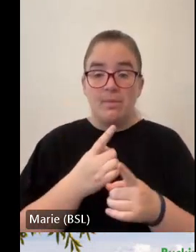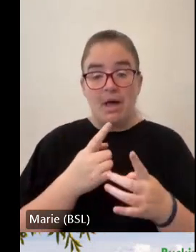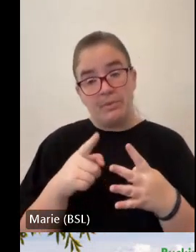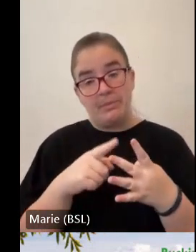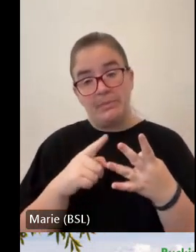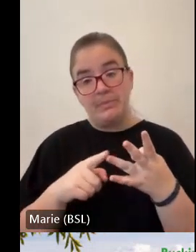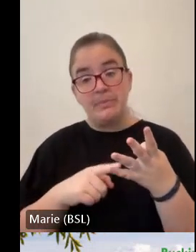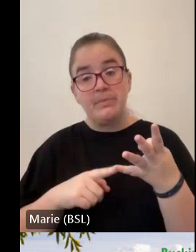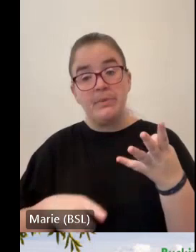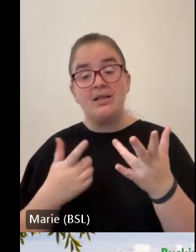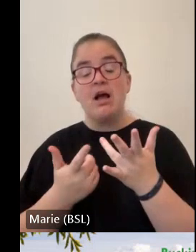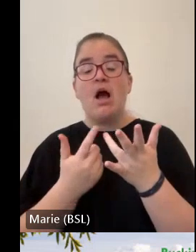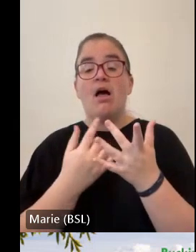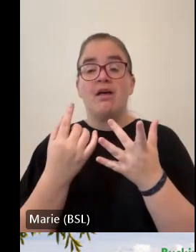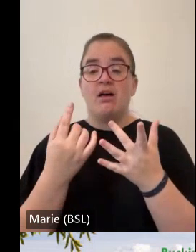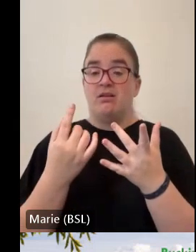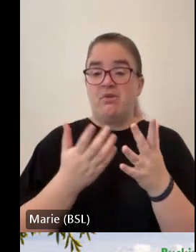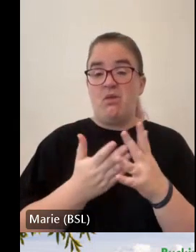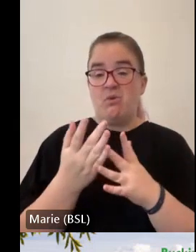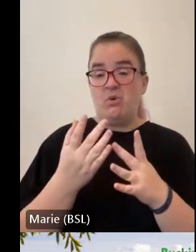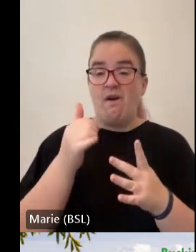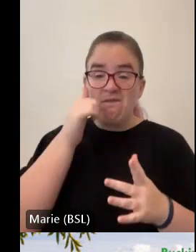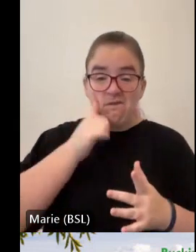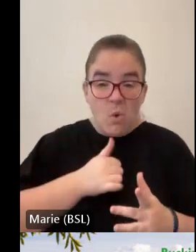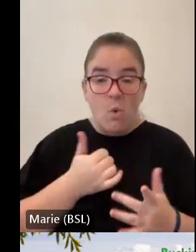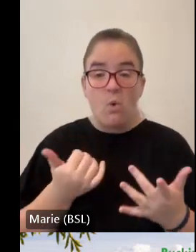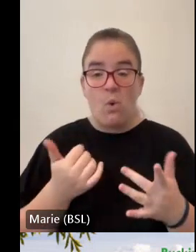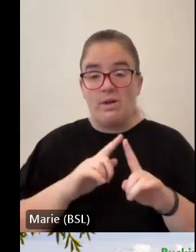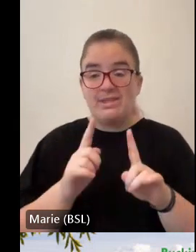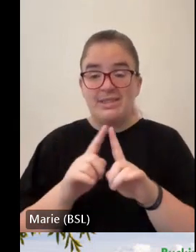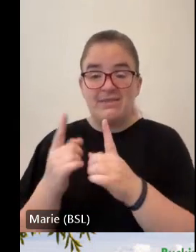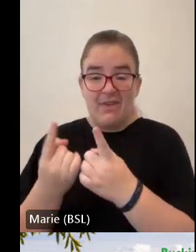fraud and whatever we work with the police as well, obviously.